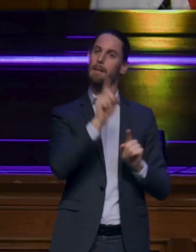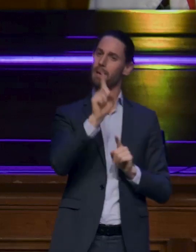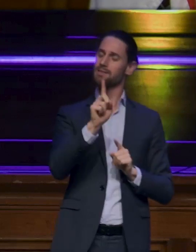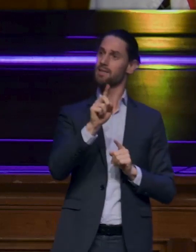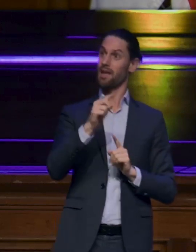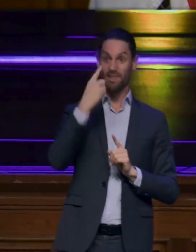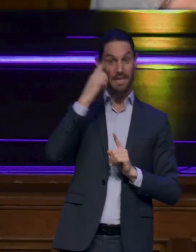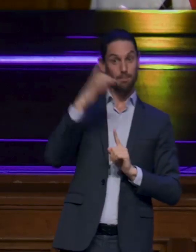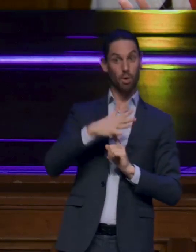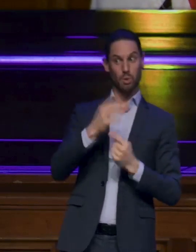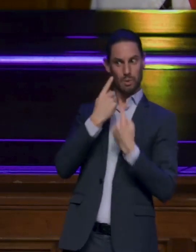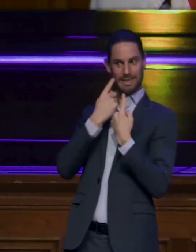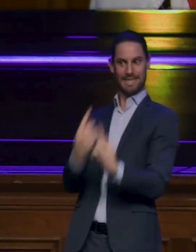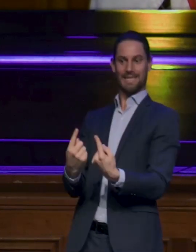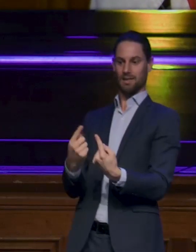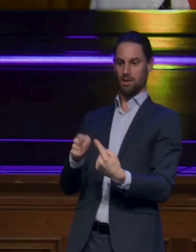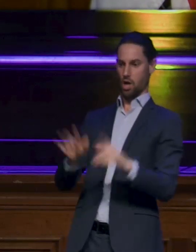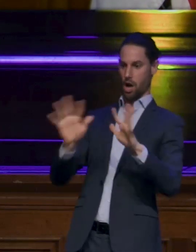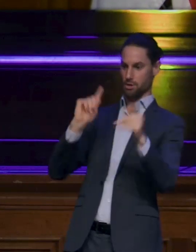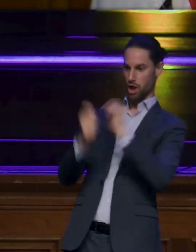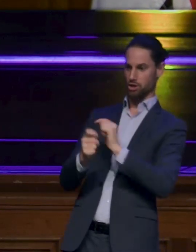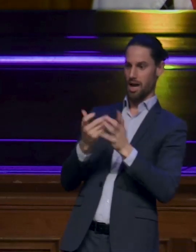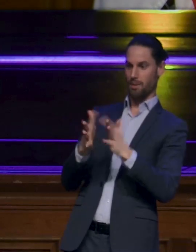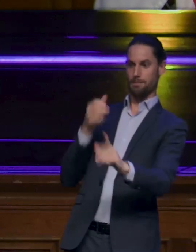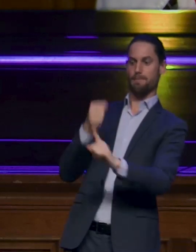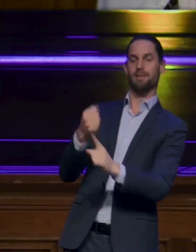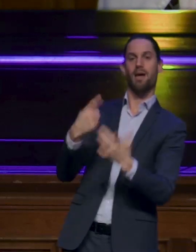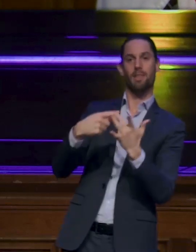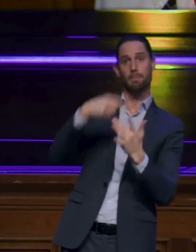like something that's happening to someone else but if you visit kit Abbas